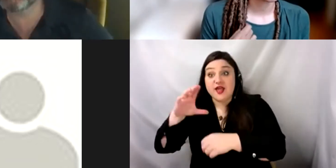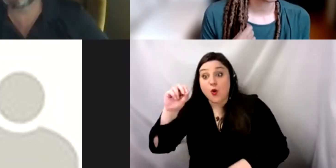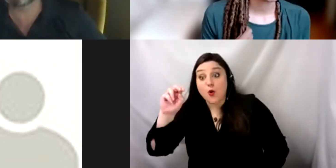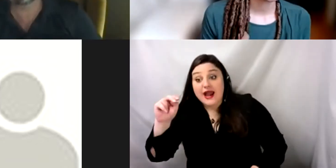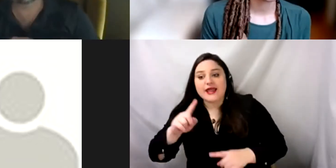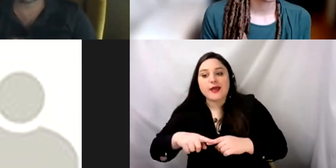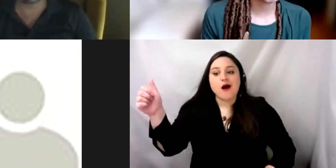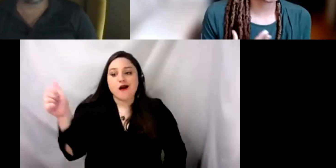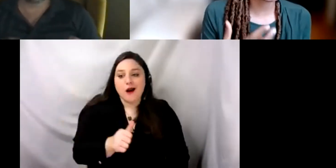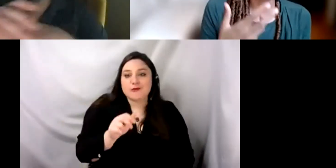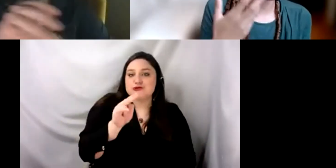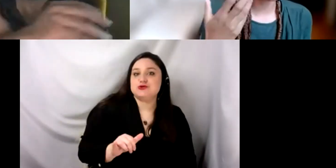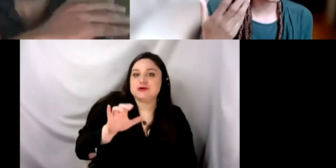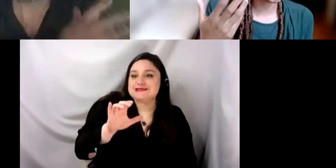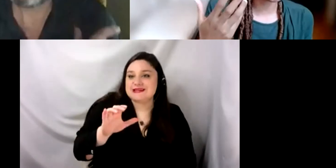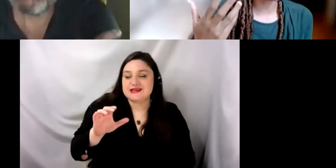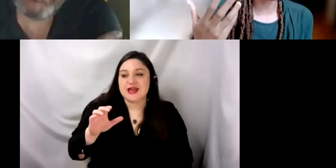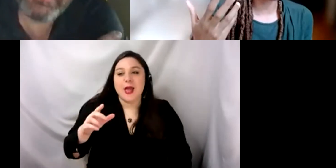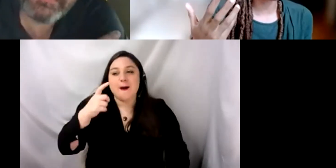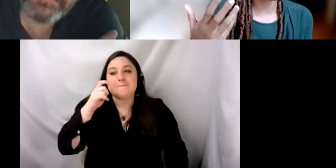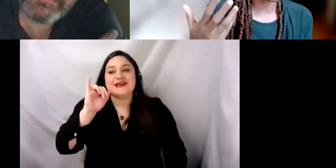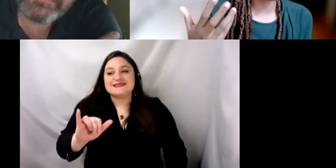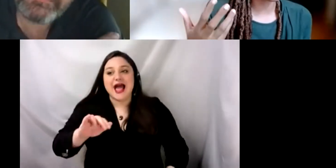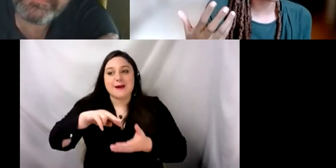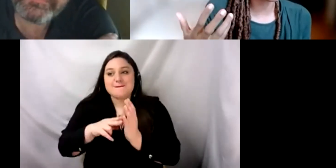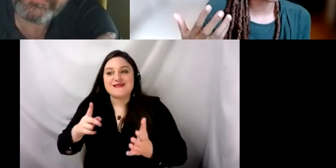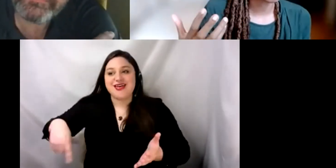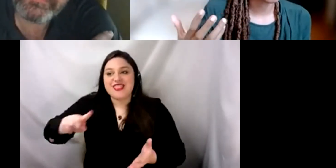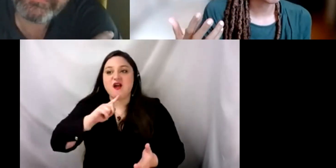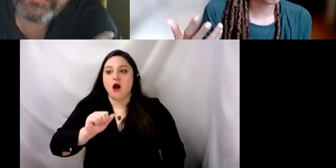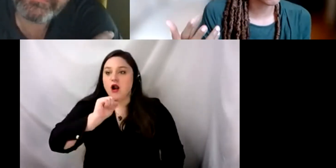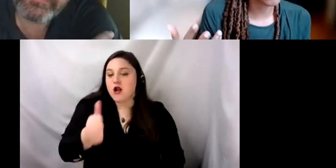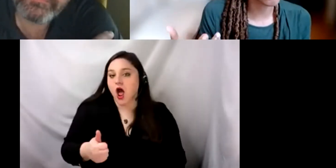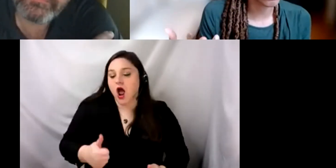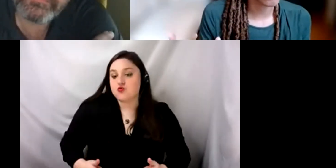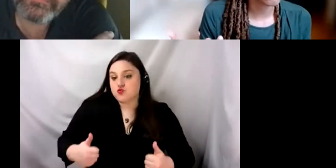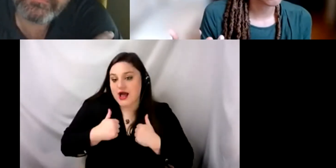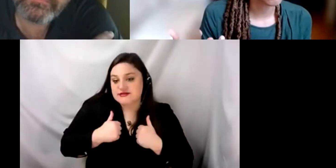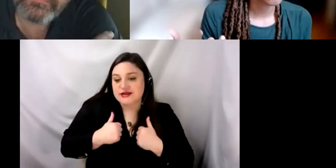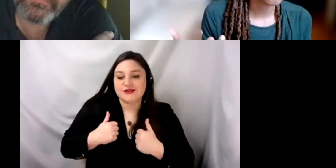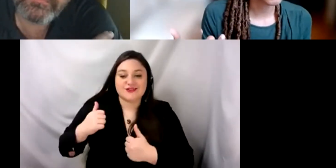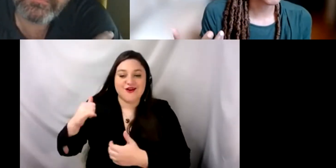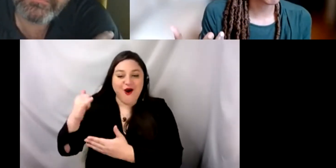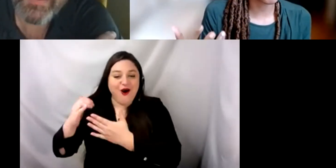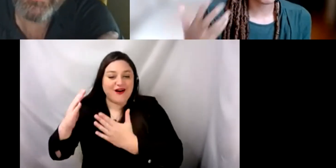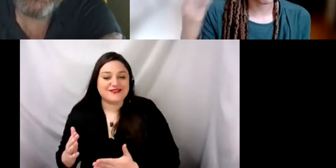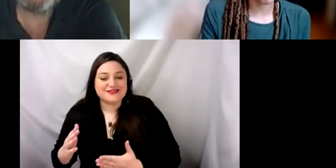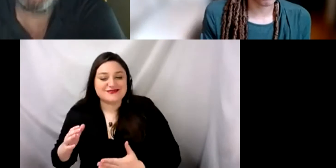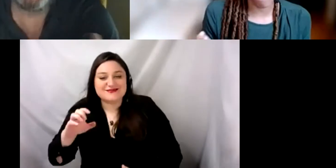artist clause. That is in the guidance. GONZALO: I love